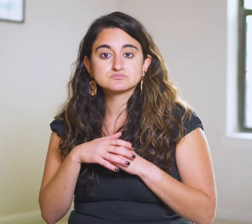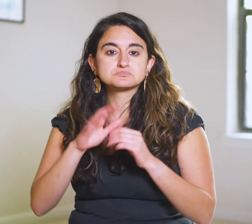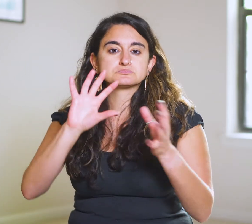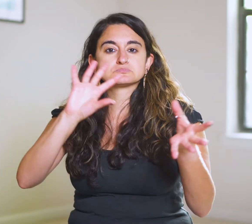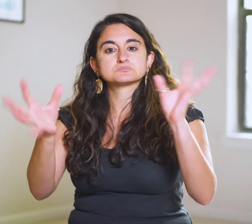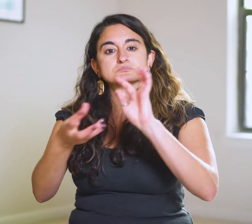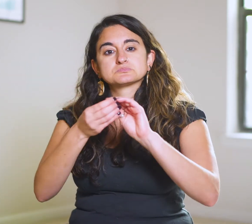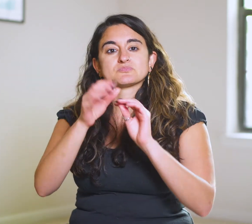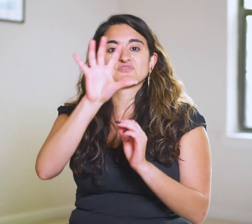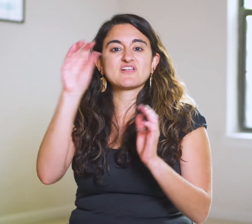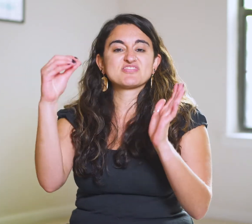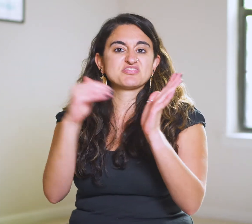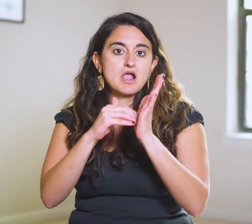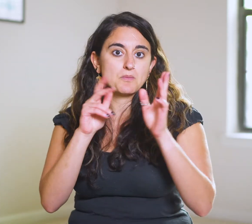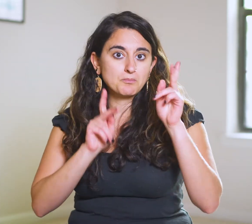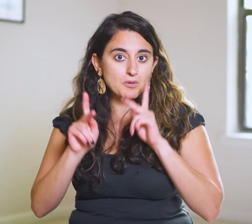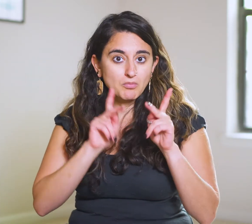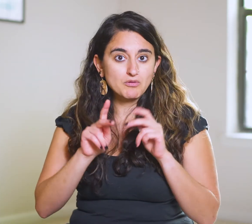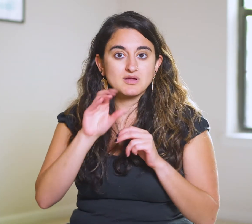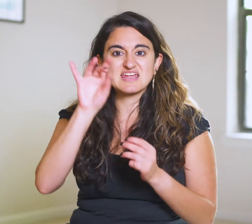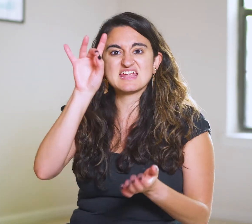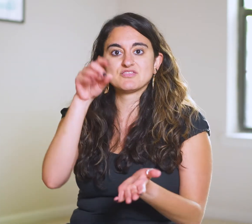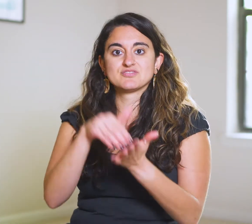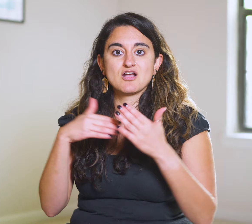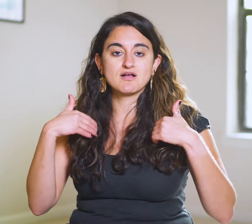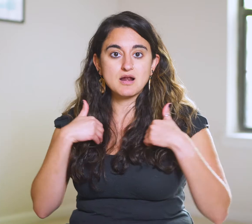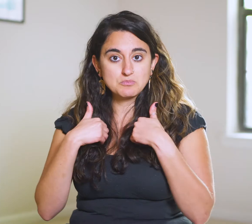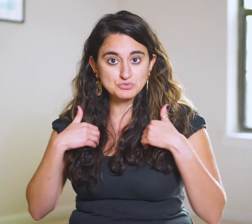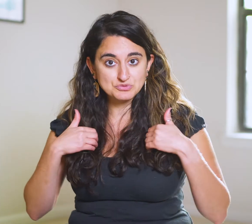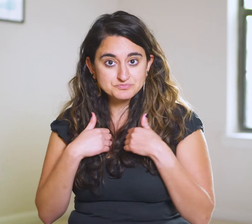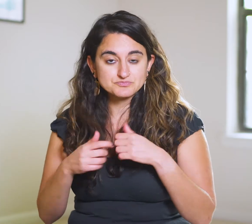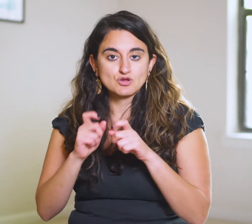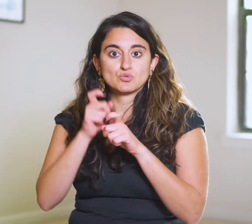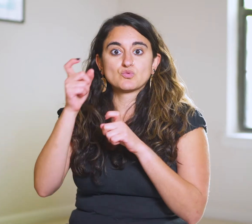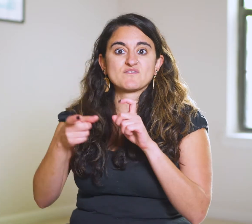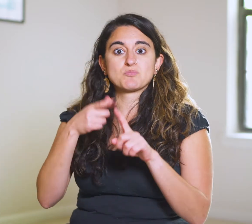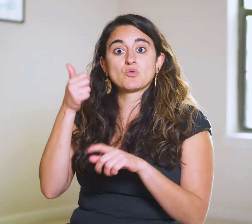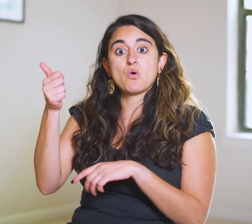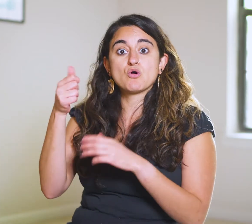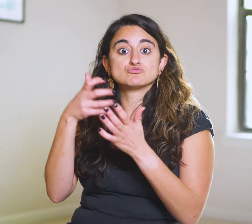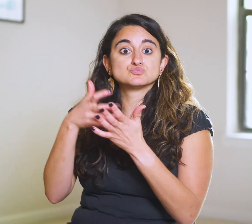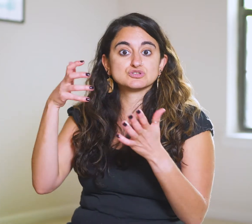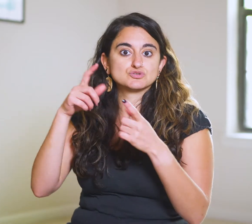Altogether, there are 50,000 people and 8,000 animals. They donated from their own wealth